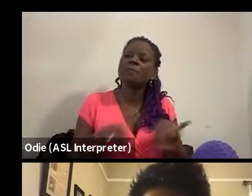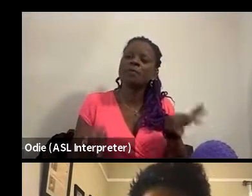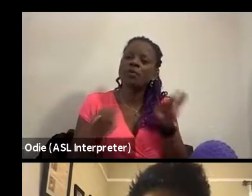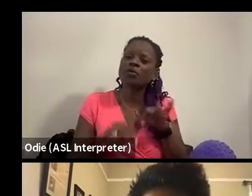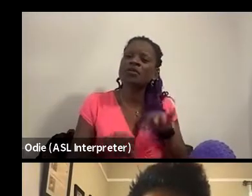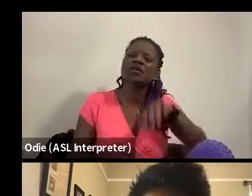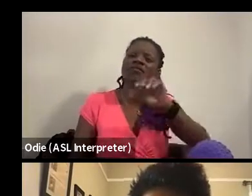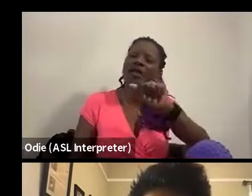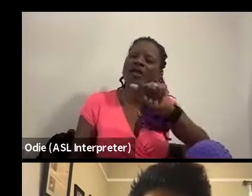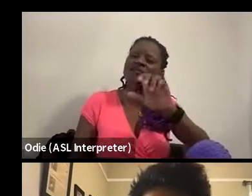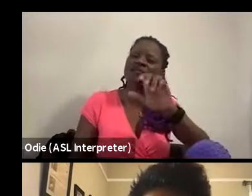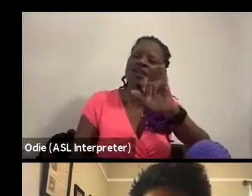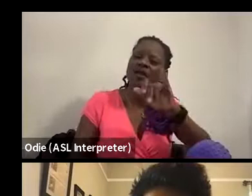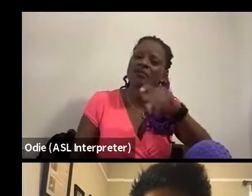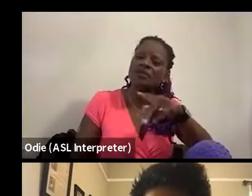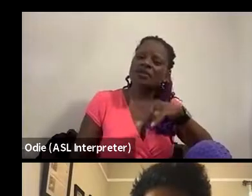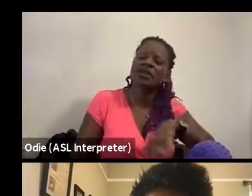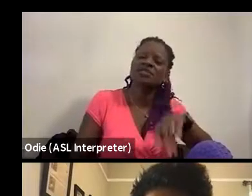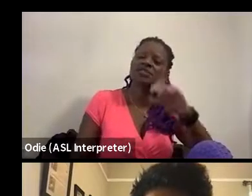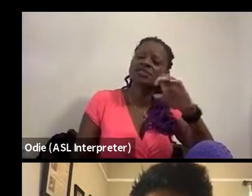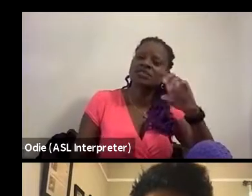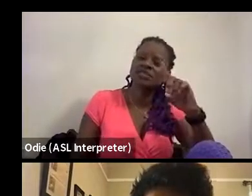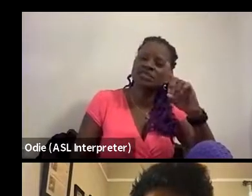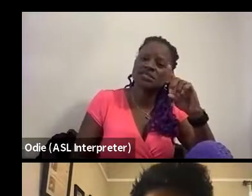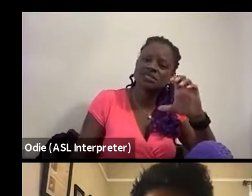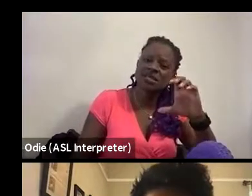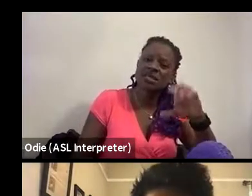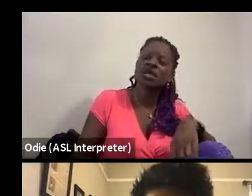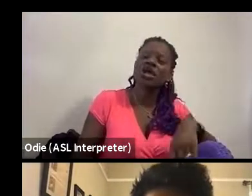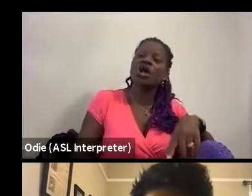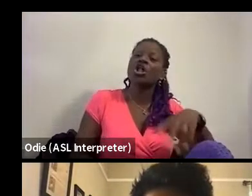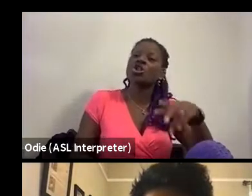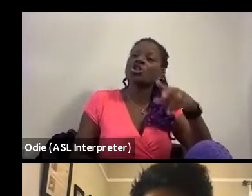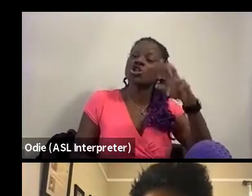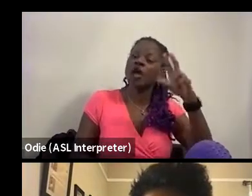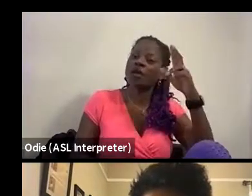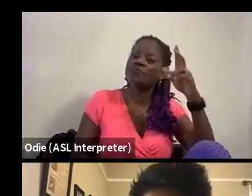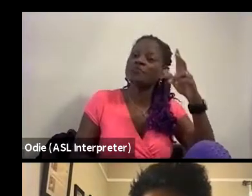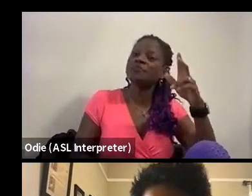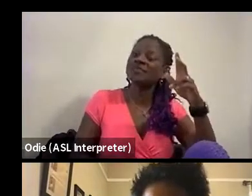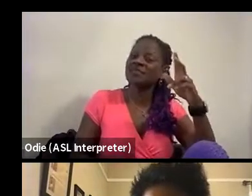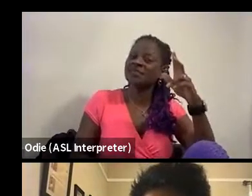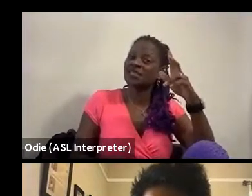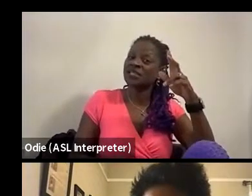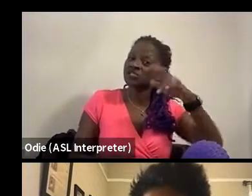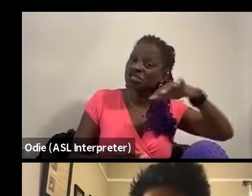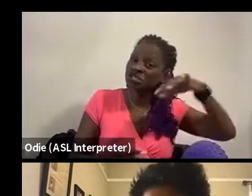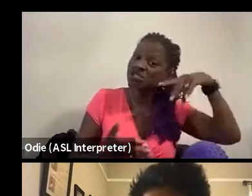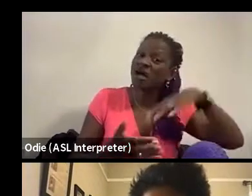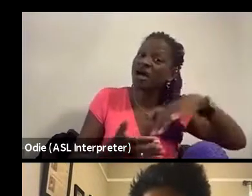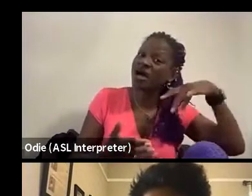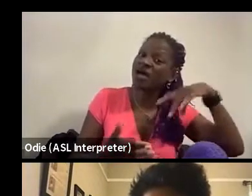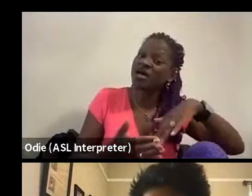looking into this and taking some time to really study it. That's what needs to be done. We need to ensure that things are safe.